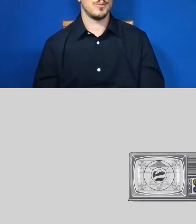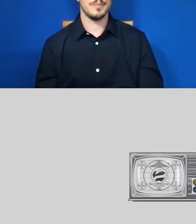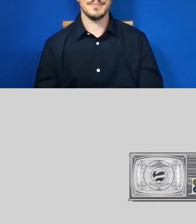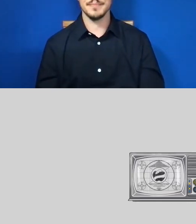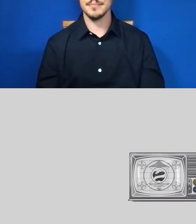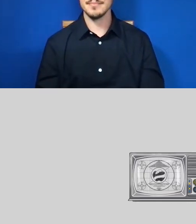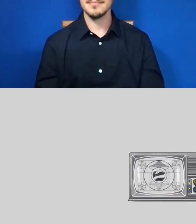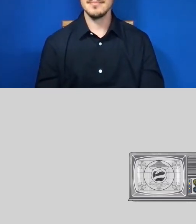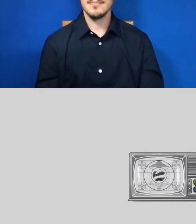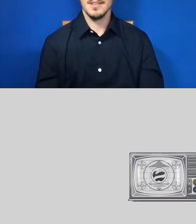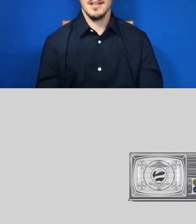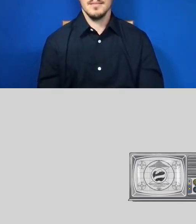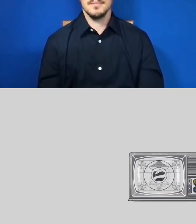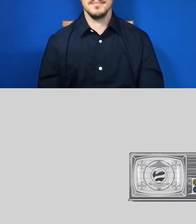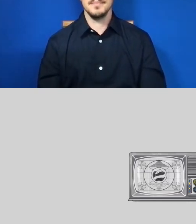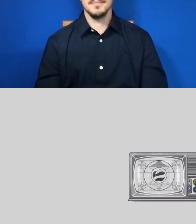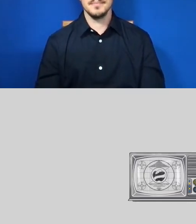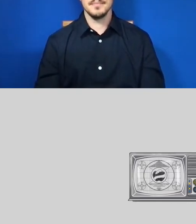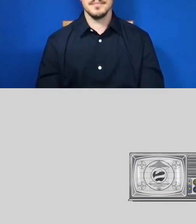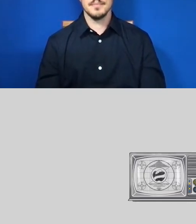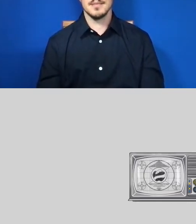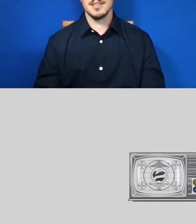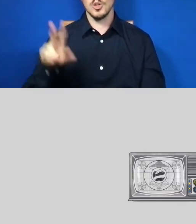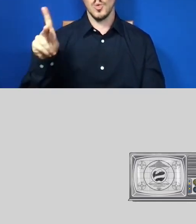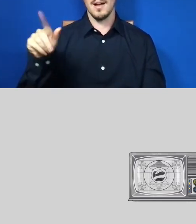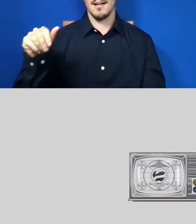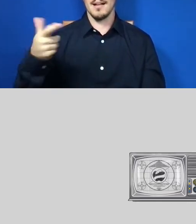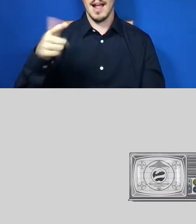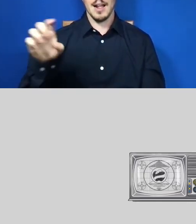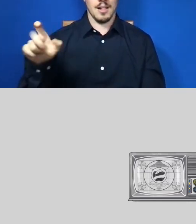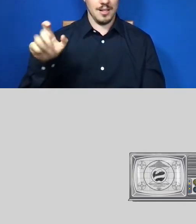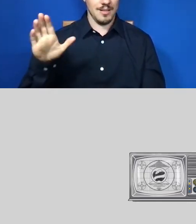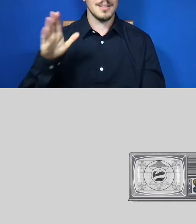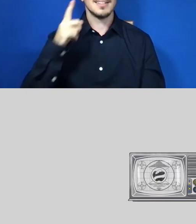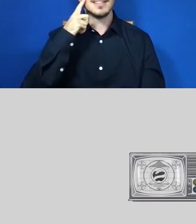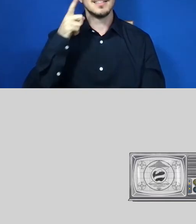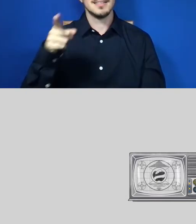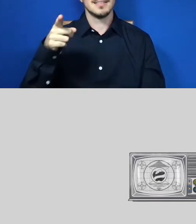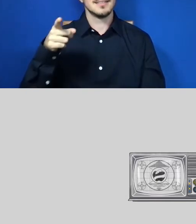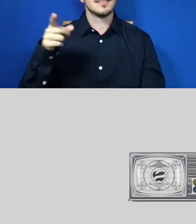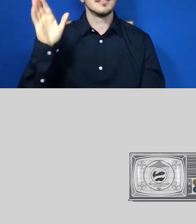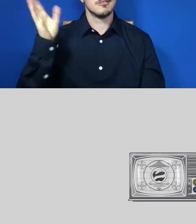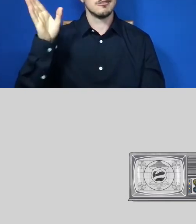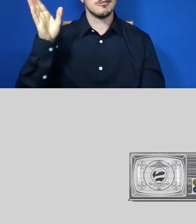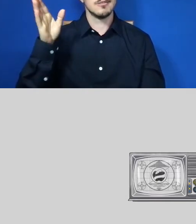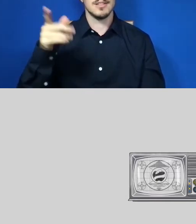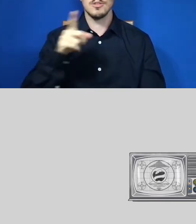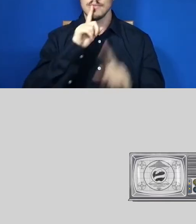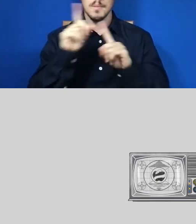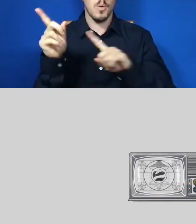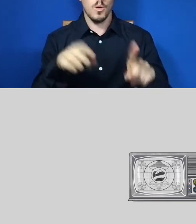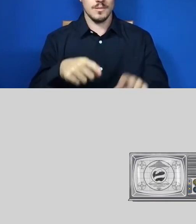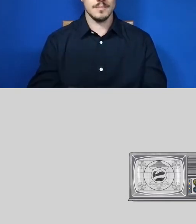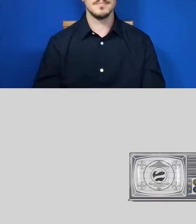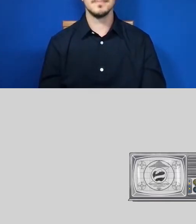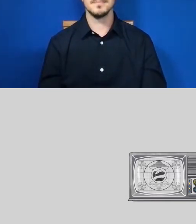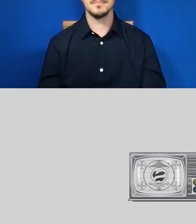No! Just checking out, from Kaggle, State of Machine Learning and Data Science 2020 report.